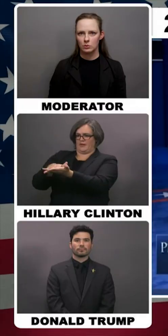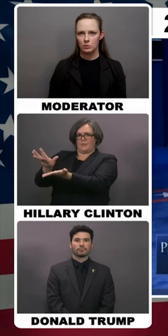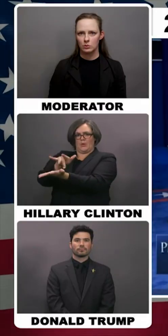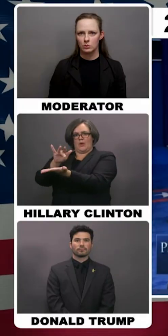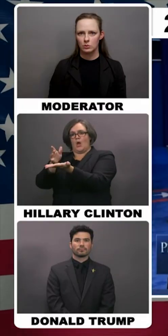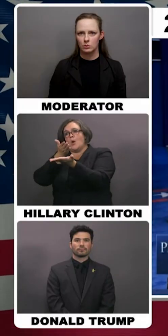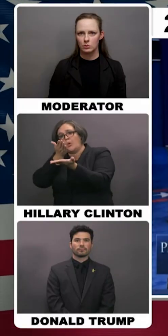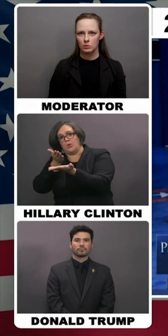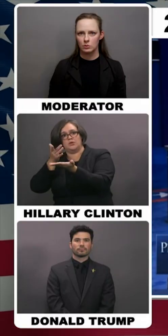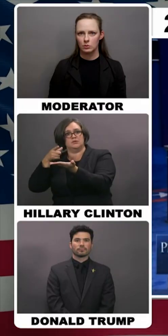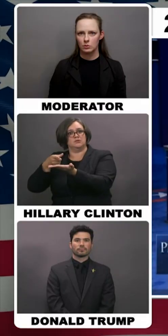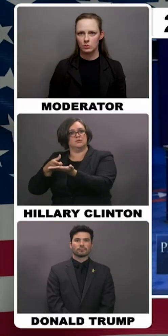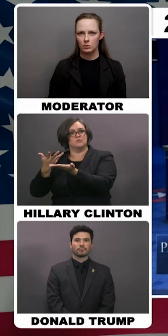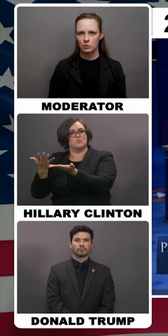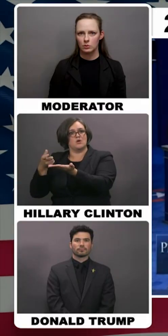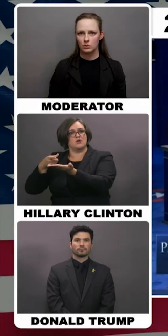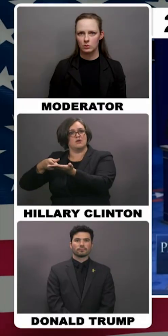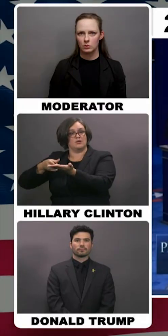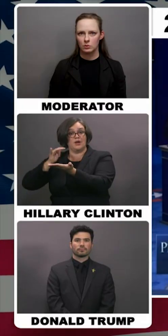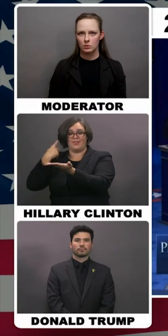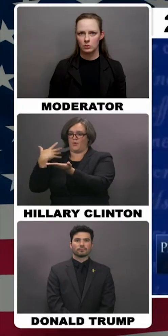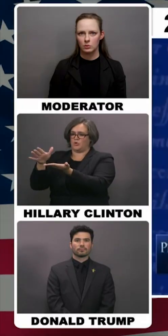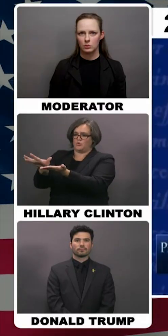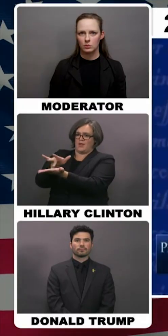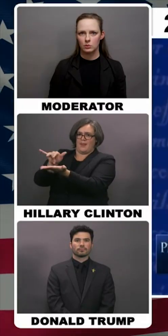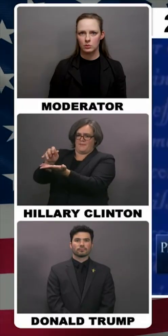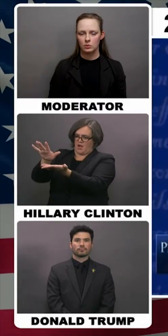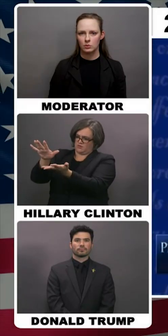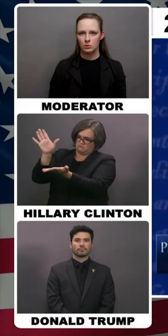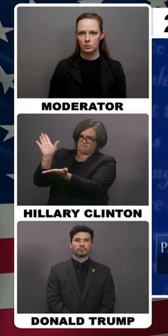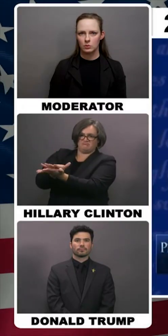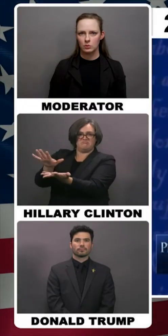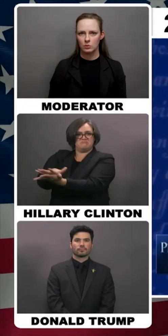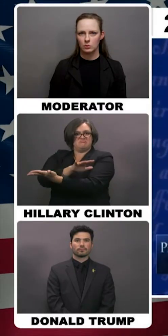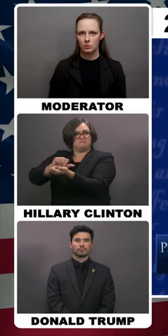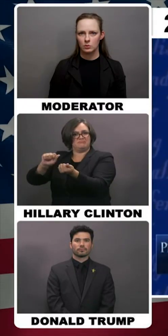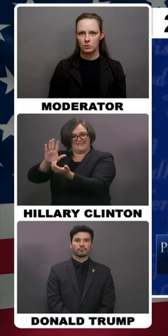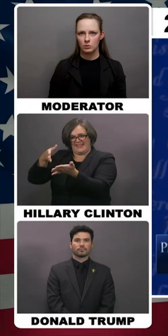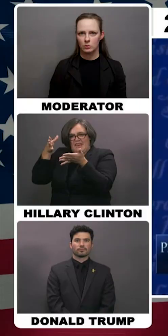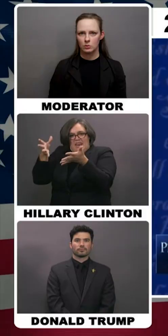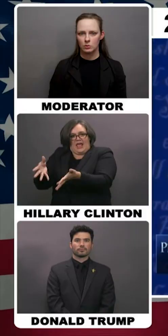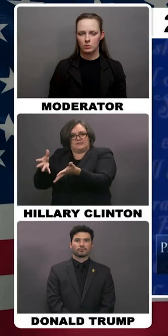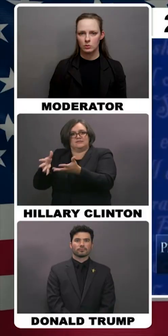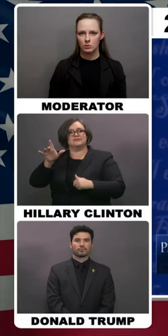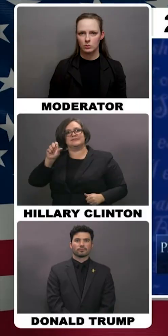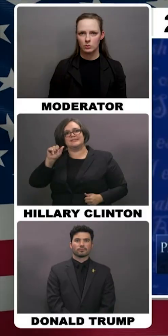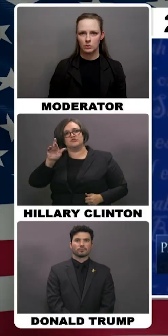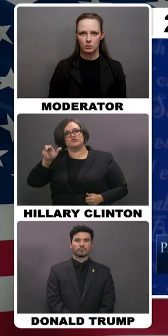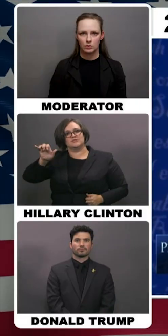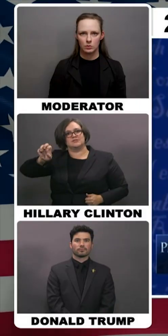eliminate the last of the Syrian rebels who were really holding out against the Assad regime.